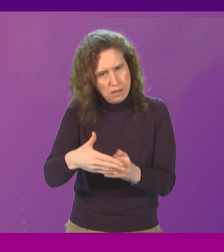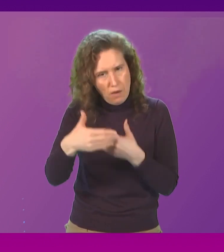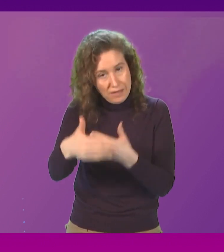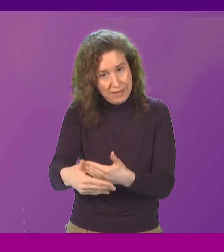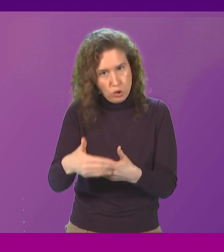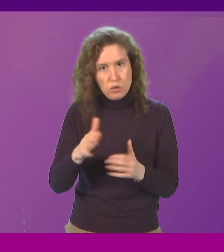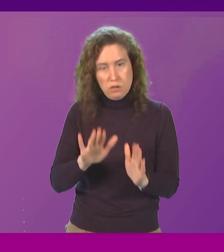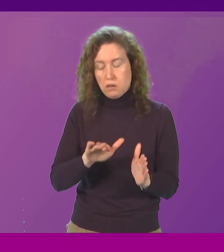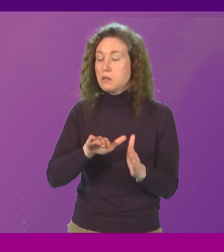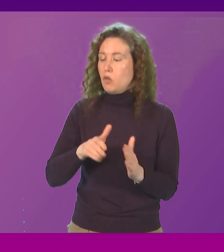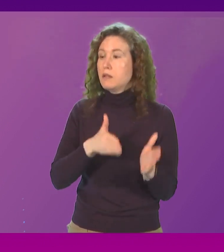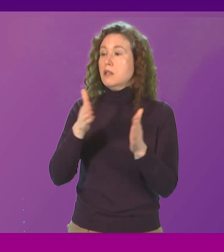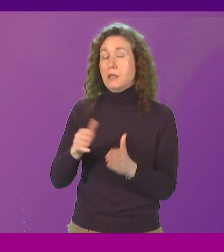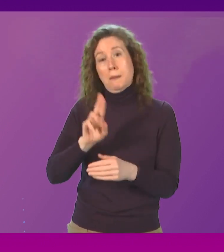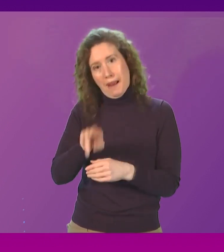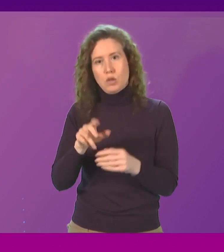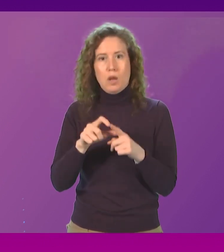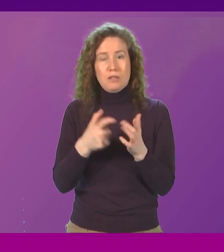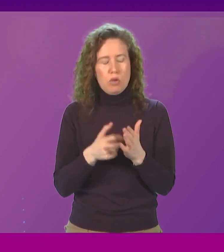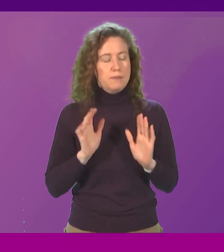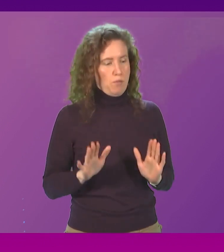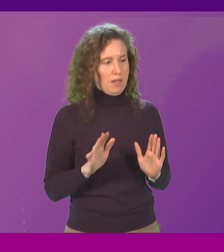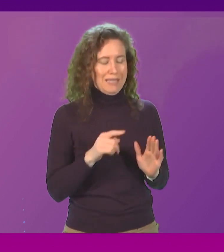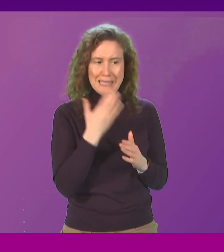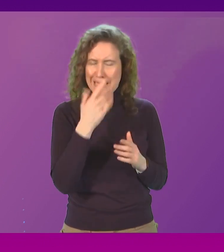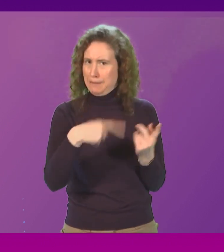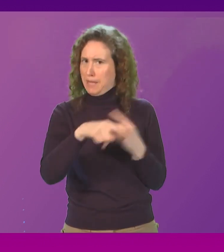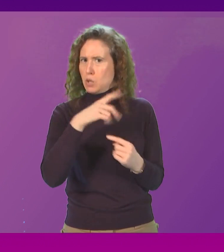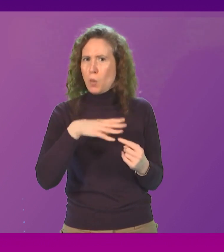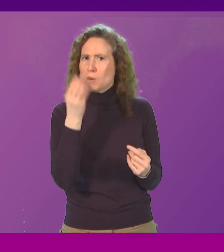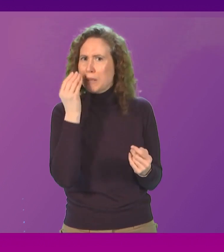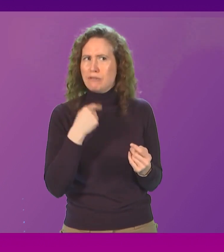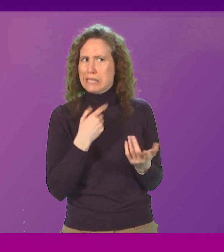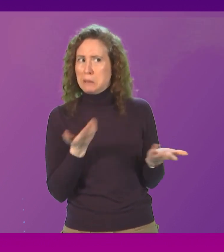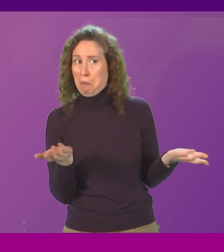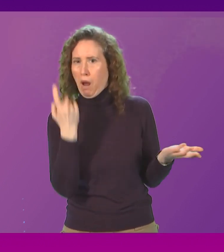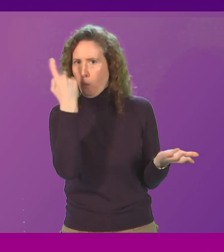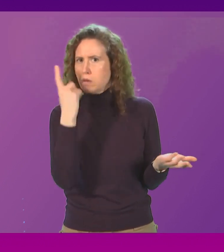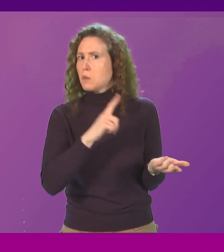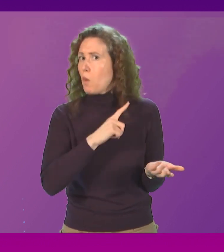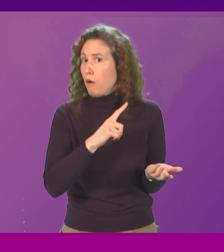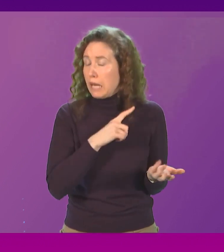SNP members do not seem to want to hear this. I wonder why.